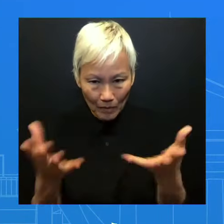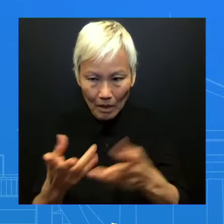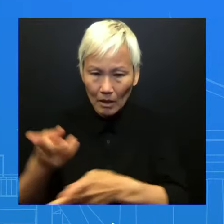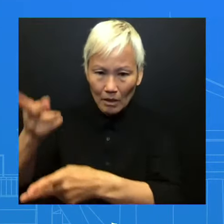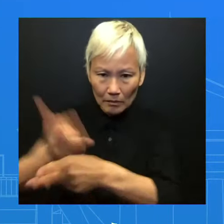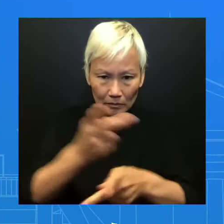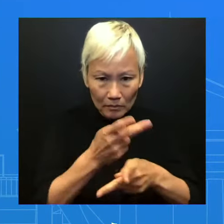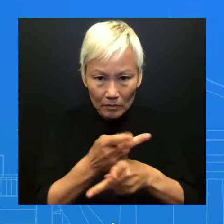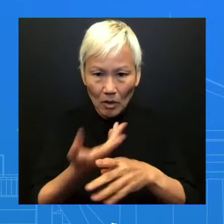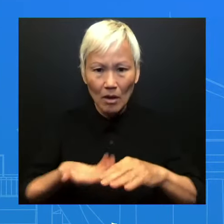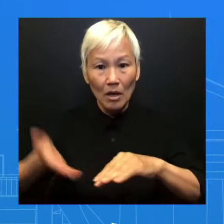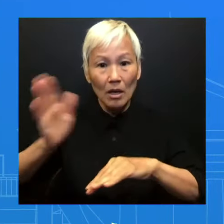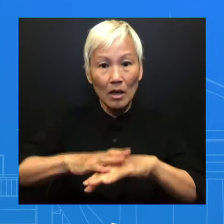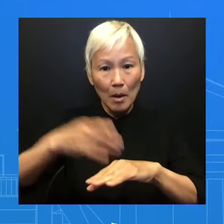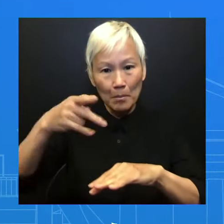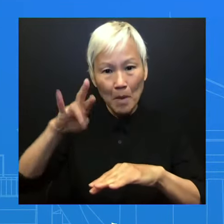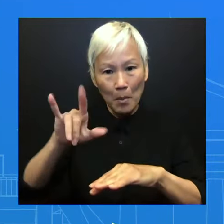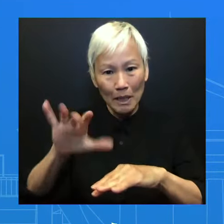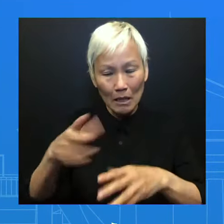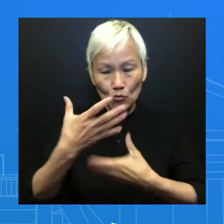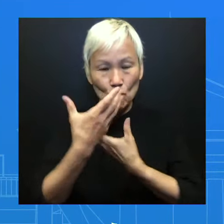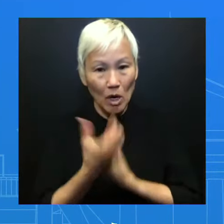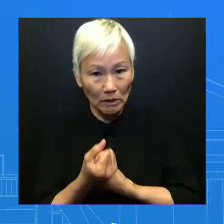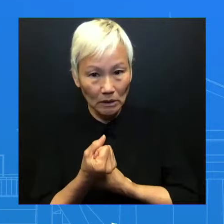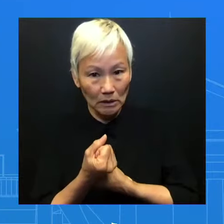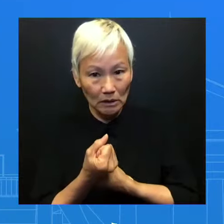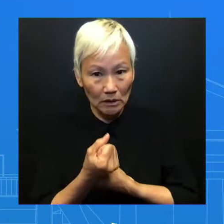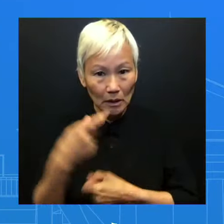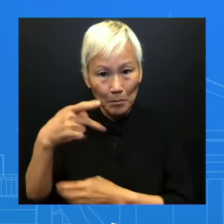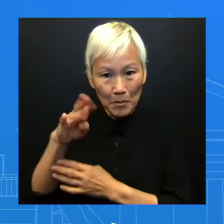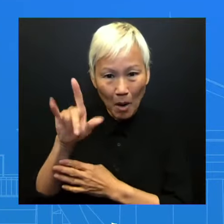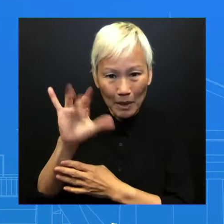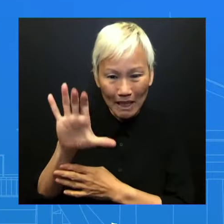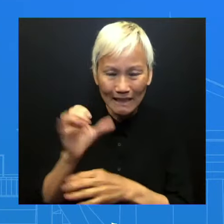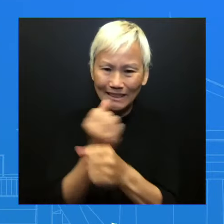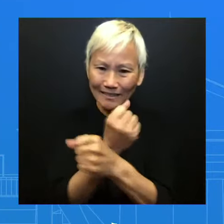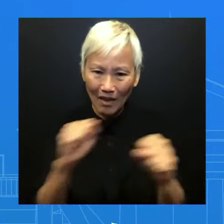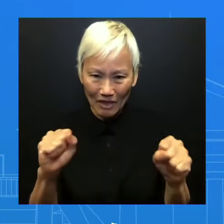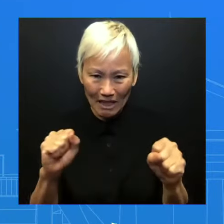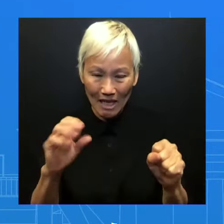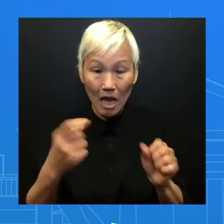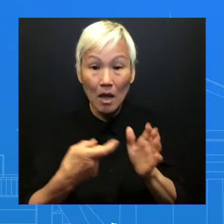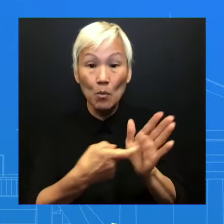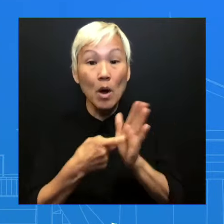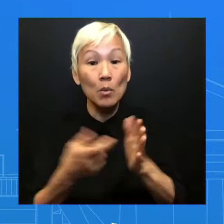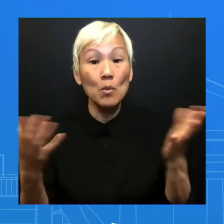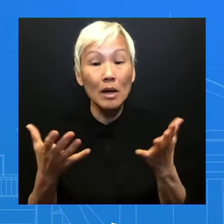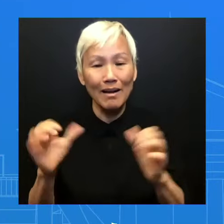which requires federal law enforcement agencies to do the following: ban chokeholds, restrict no-knock warrants,